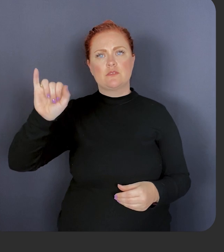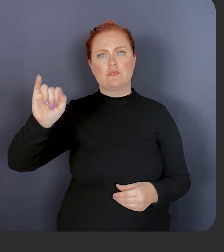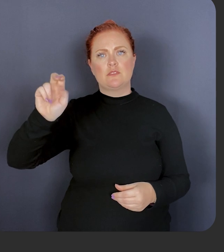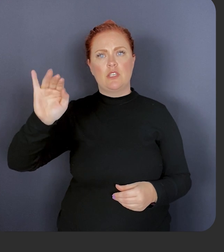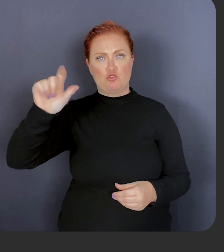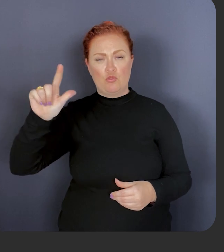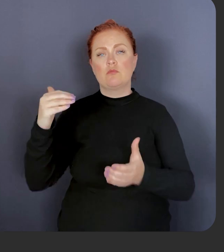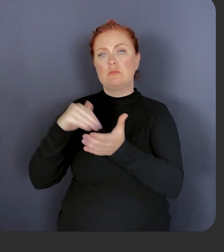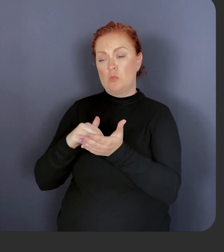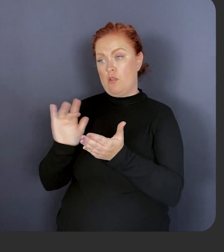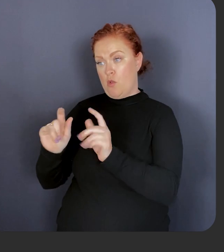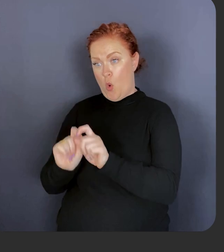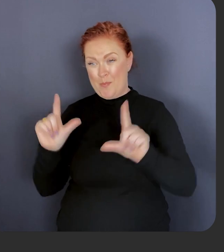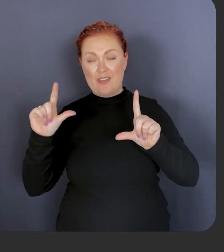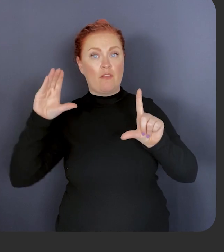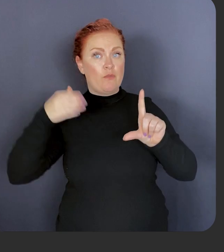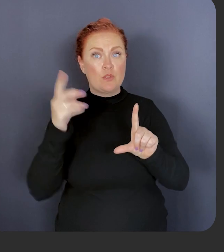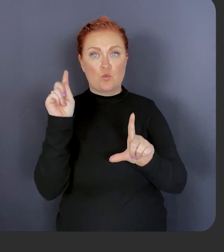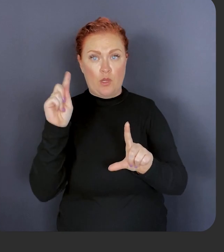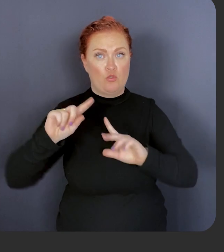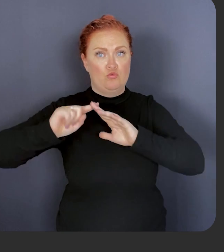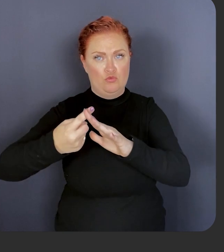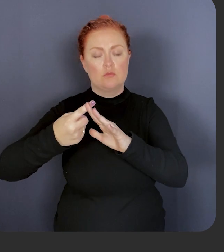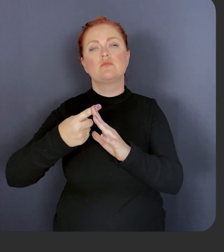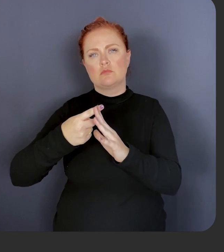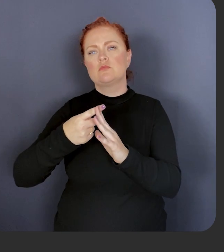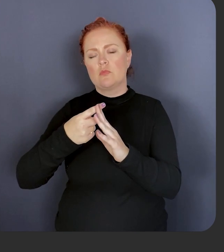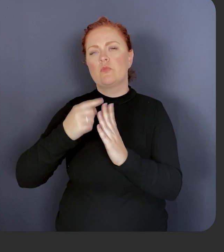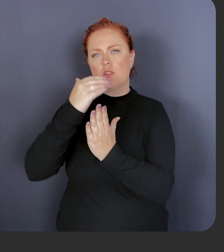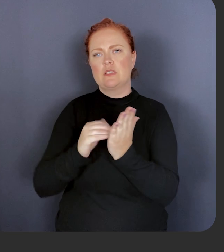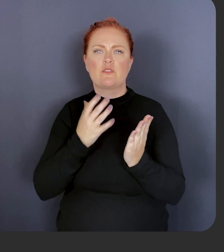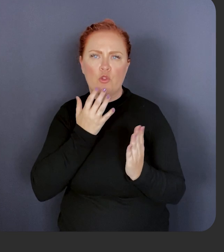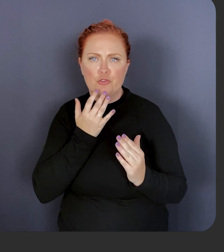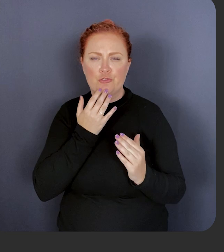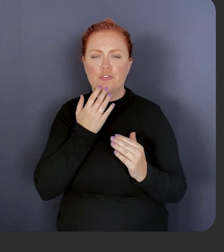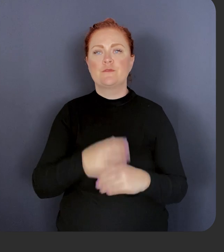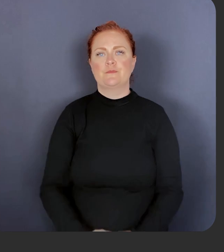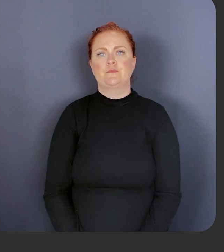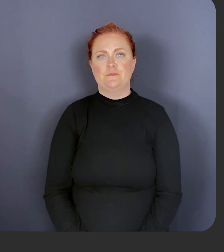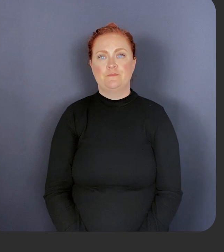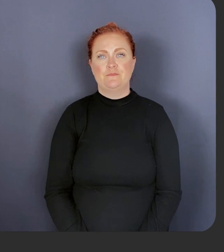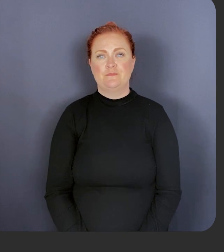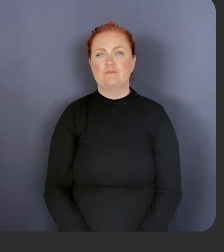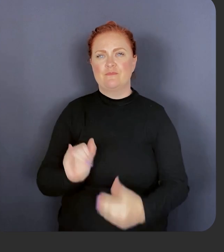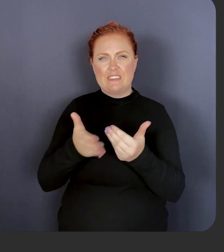this is where I want the initial focus to be on that list of colors. And it's as easy as that.